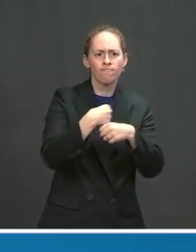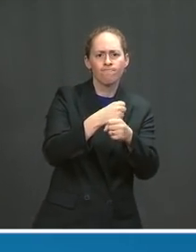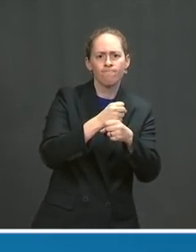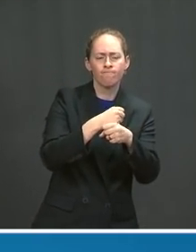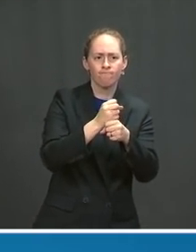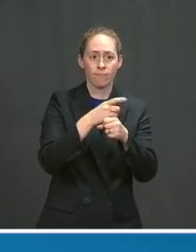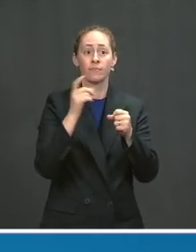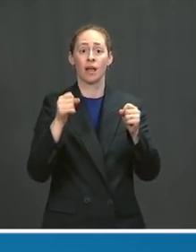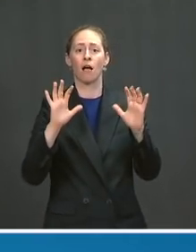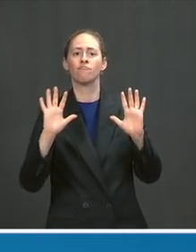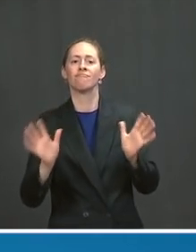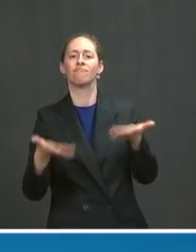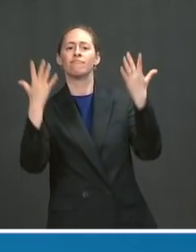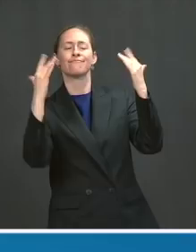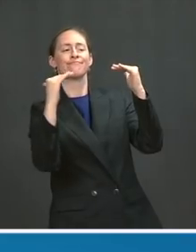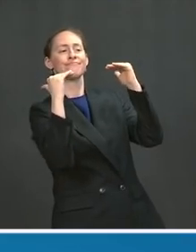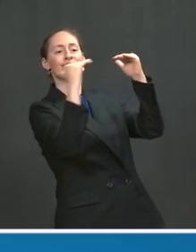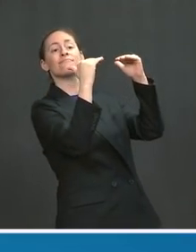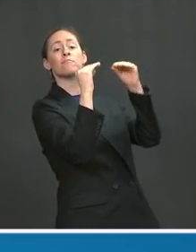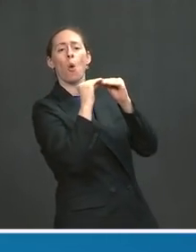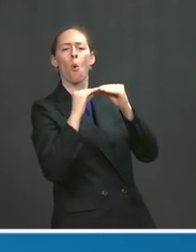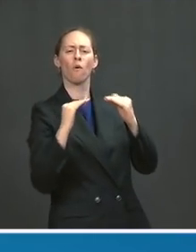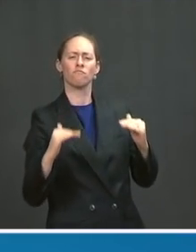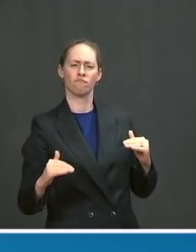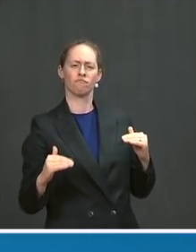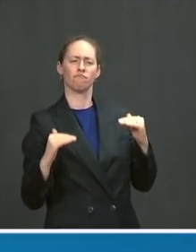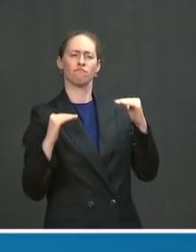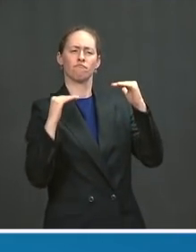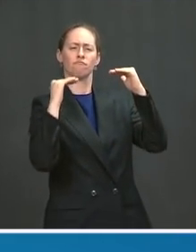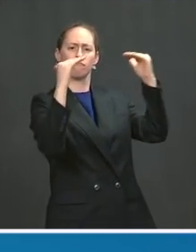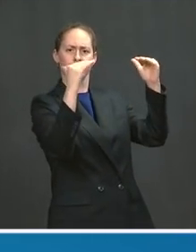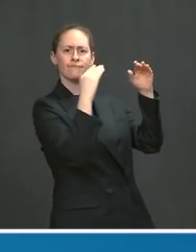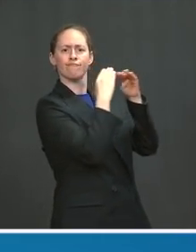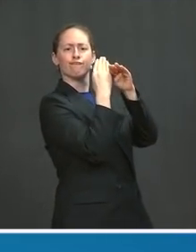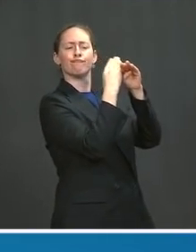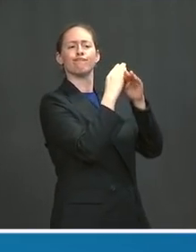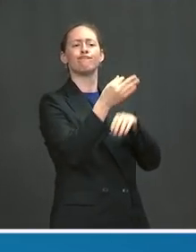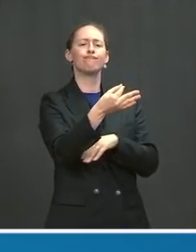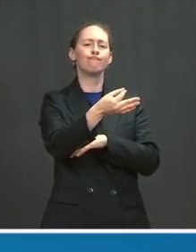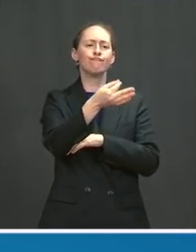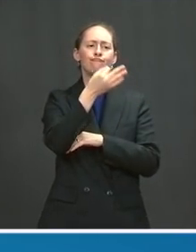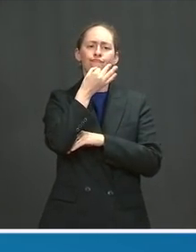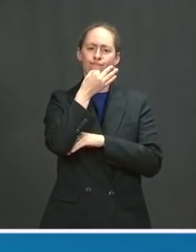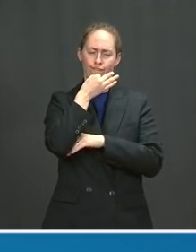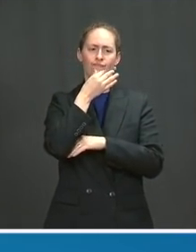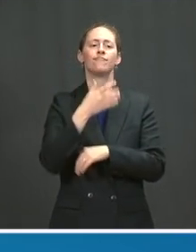and you will be the ones to do it. You will be the ones to do it